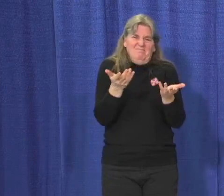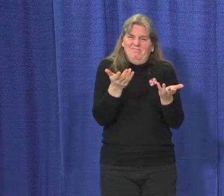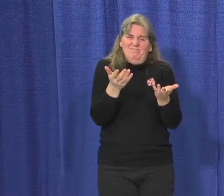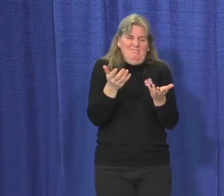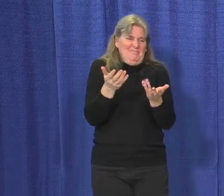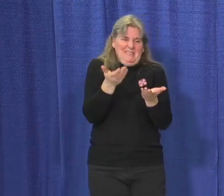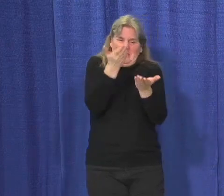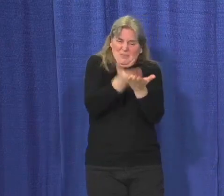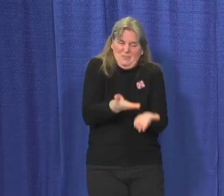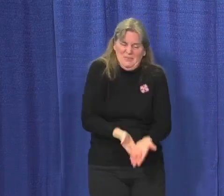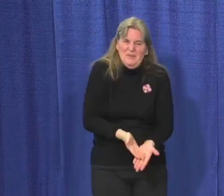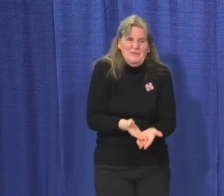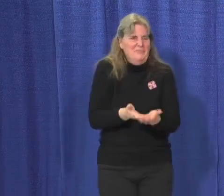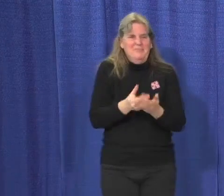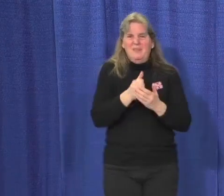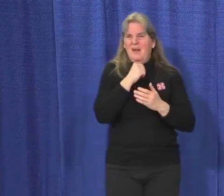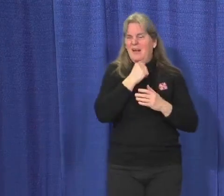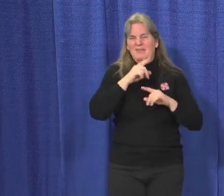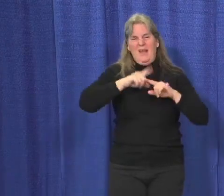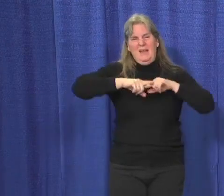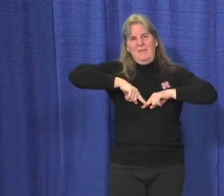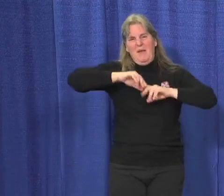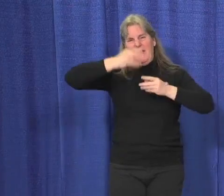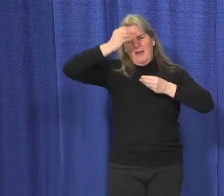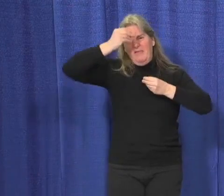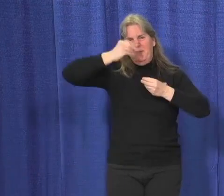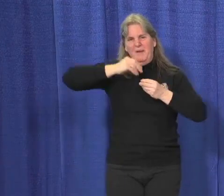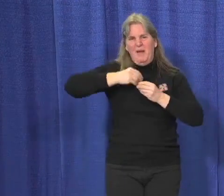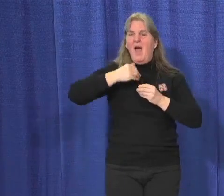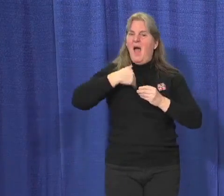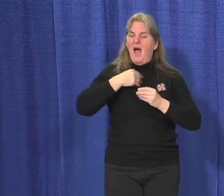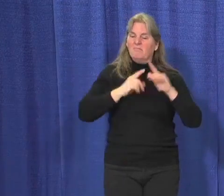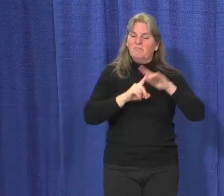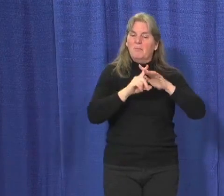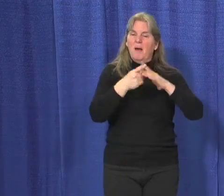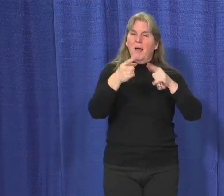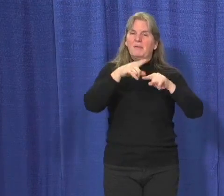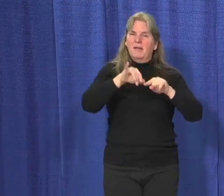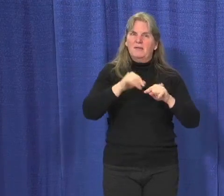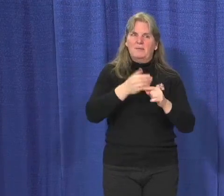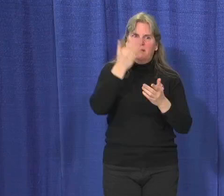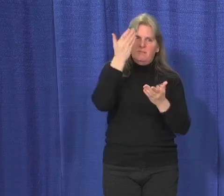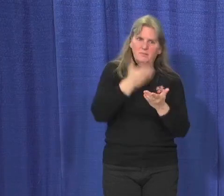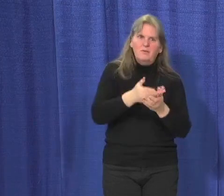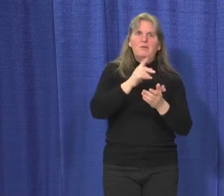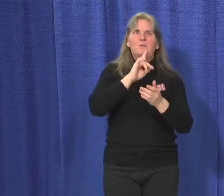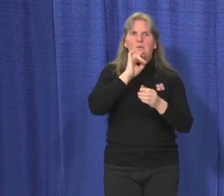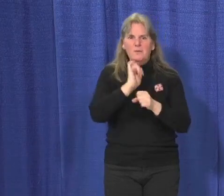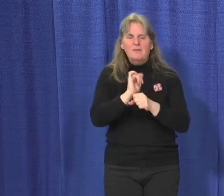infection and very, very unreliable so there would be no way.